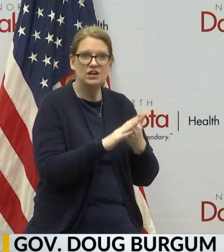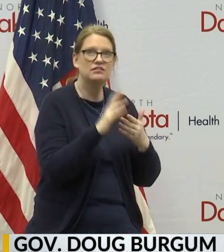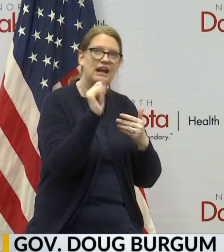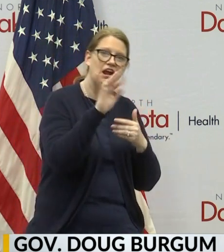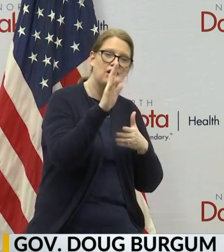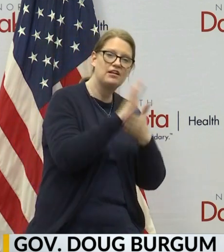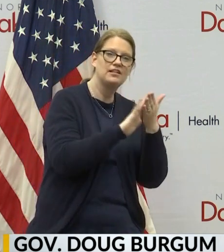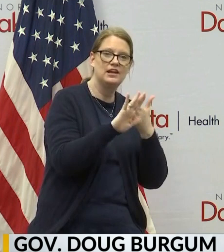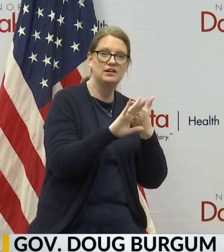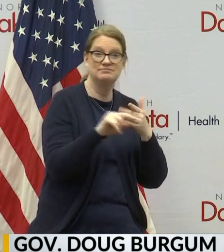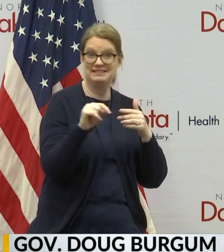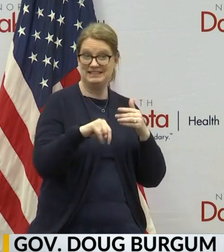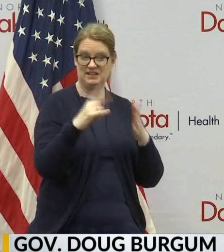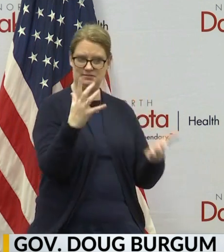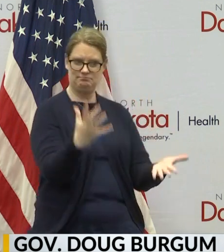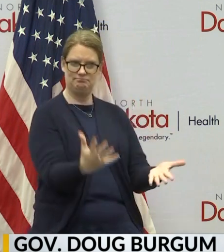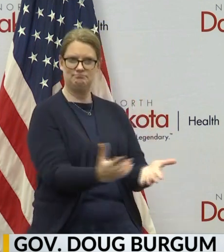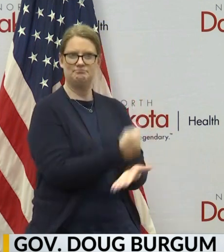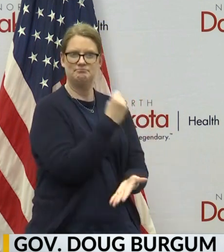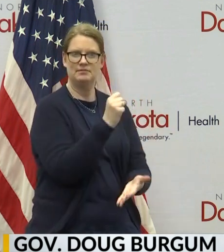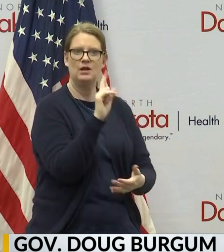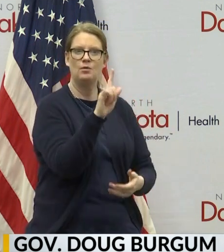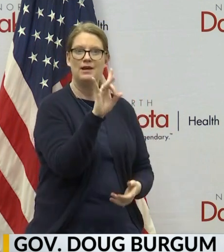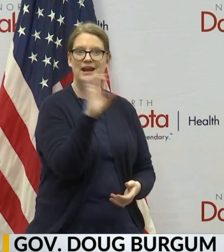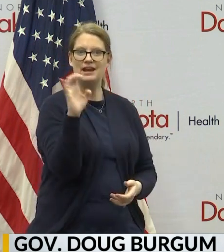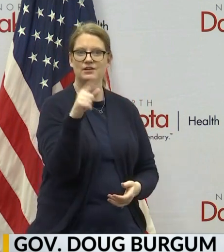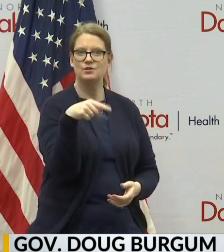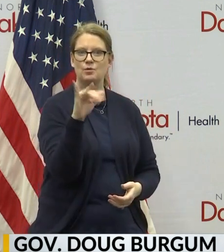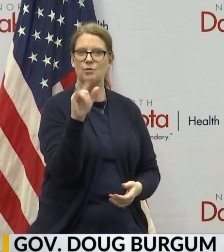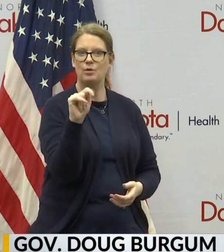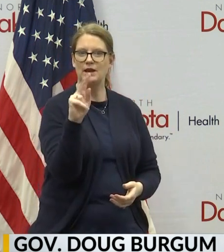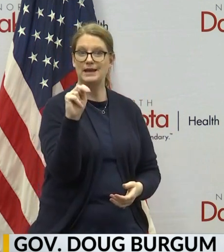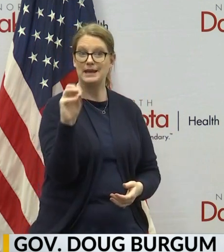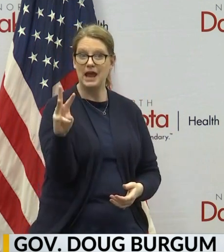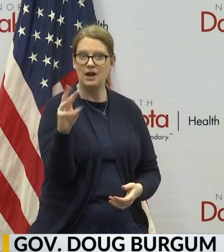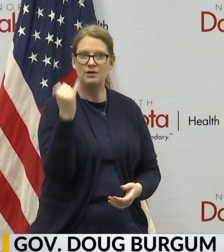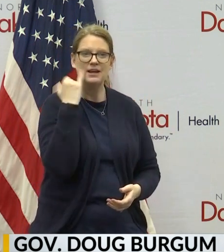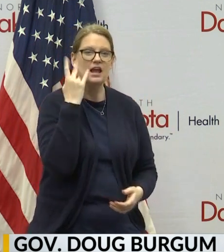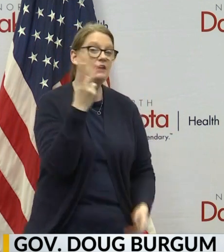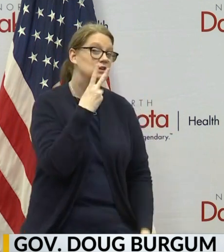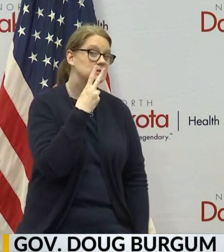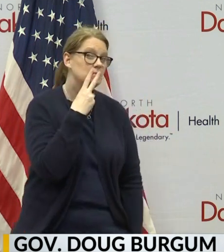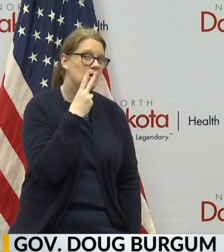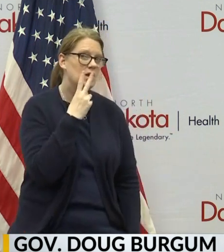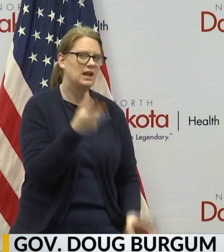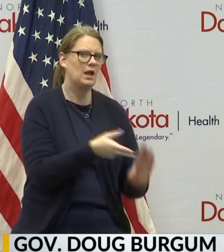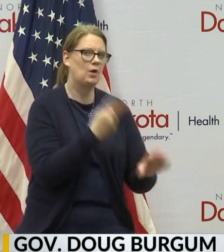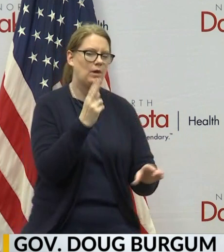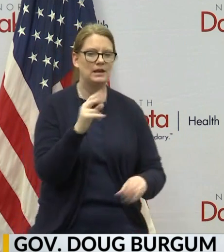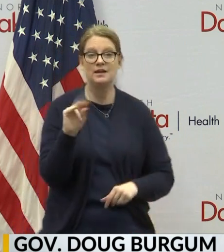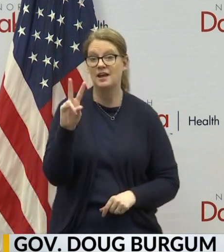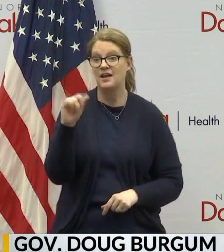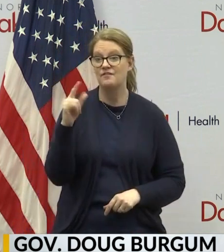CLEANEST AIR IN THE NATION AREA AND ONE WAY TO KEEP THE AIR IN YOUR LUNGS CLEAR, REMINDING